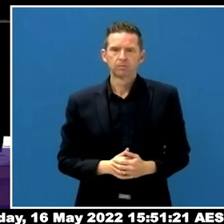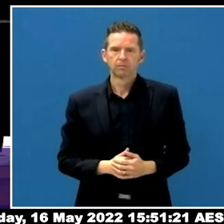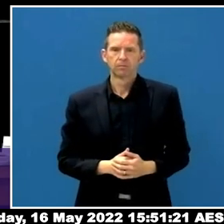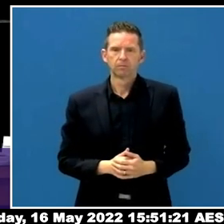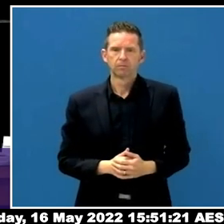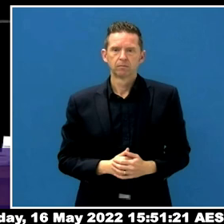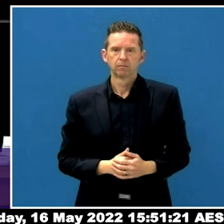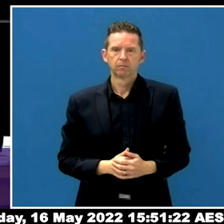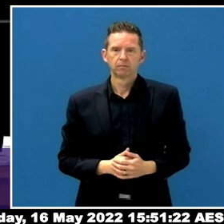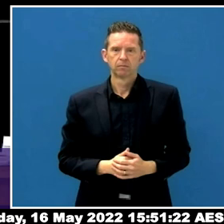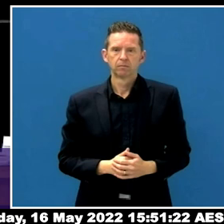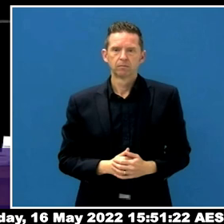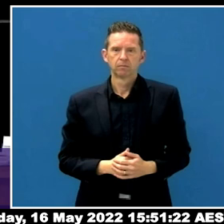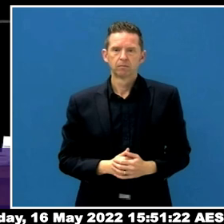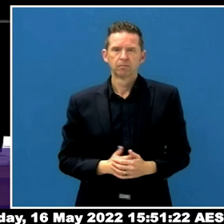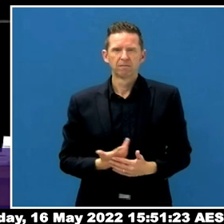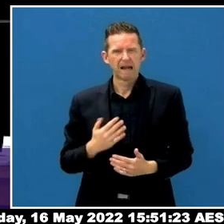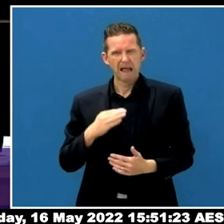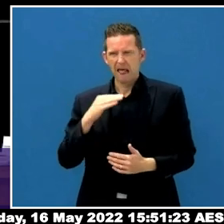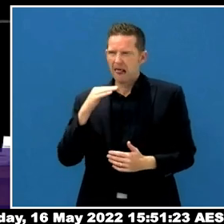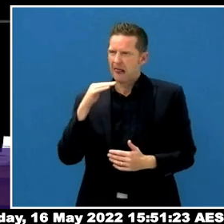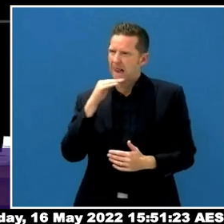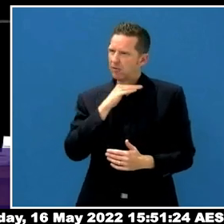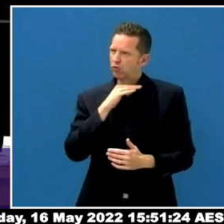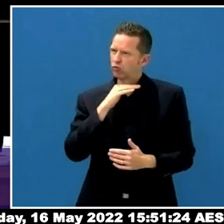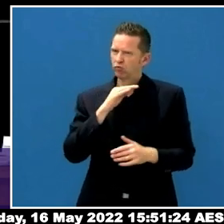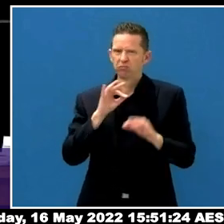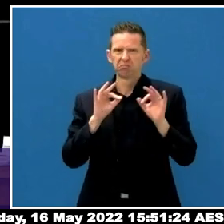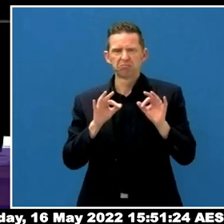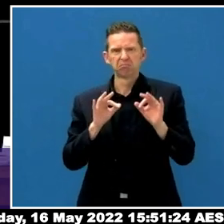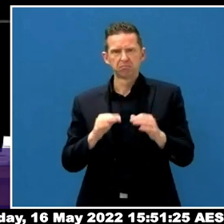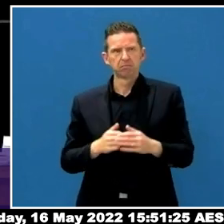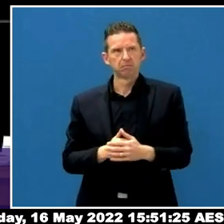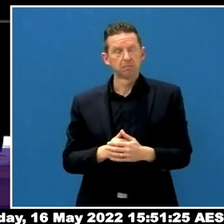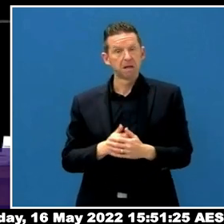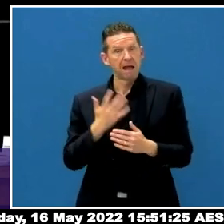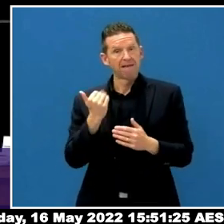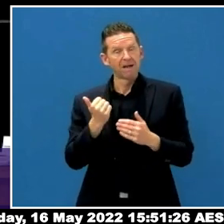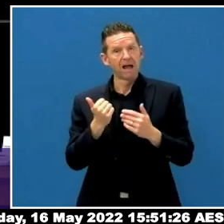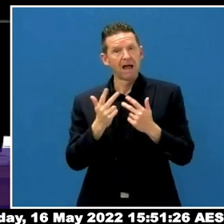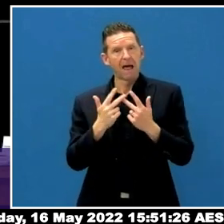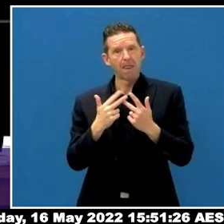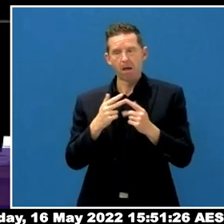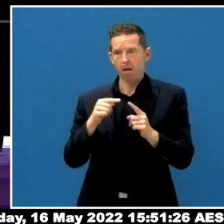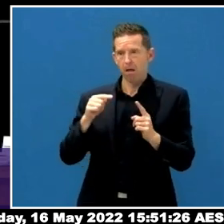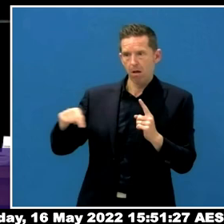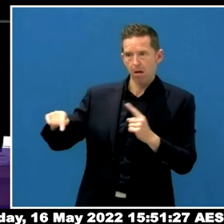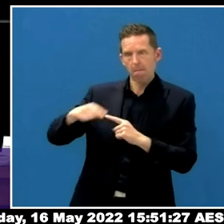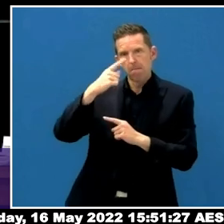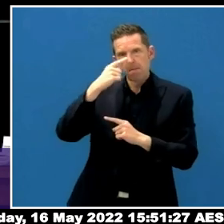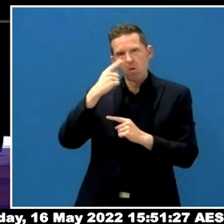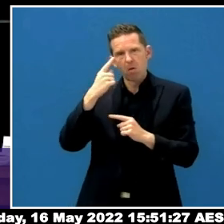There were other carers from other day programs there.